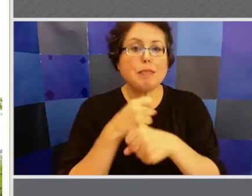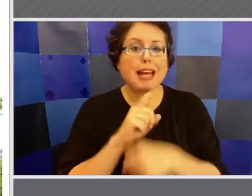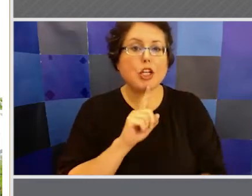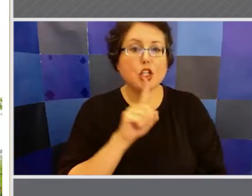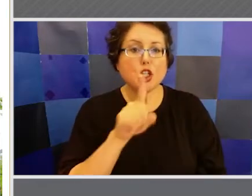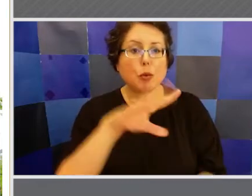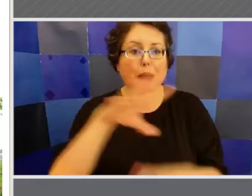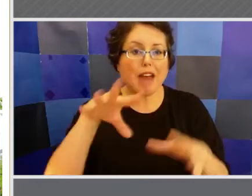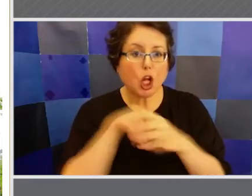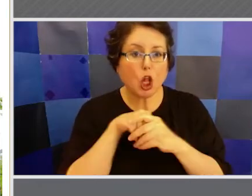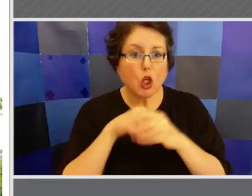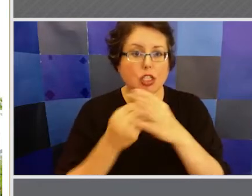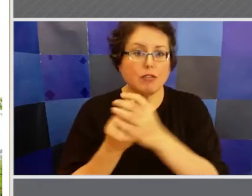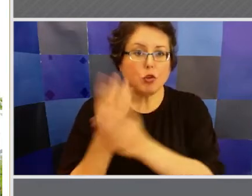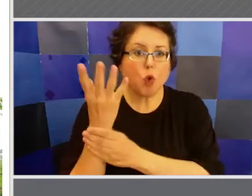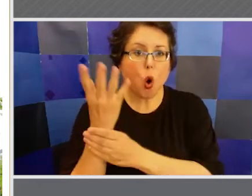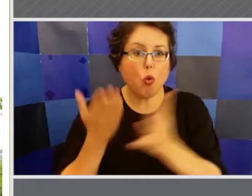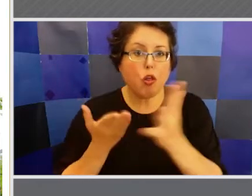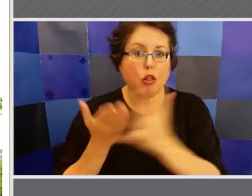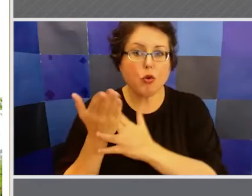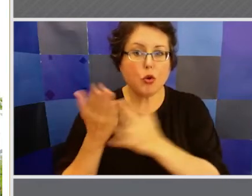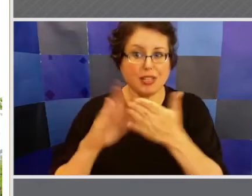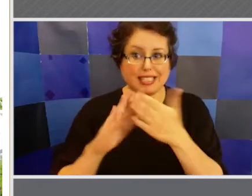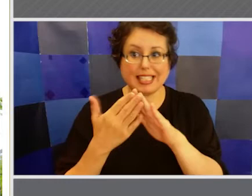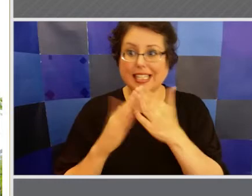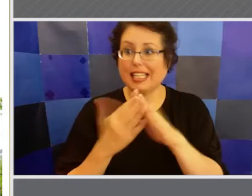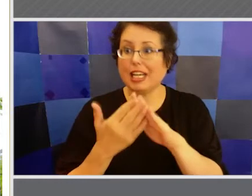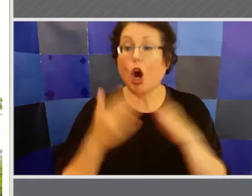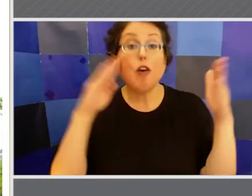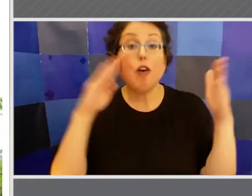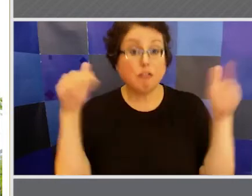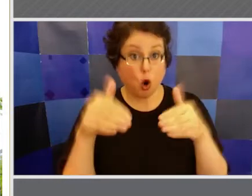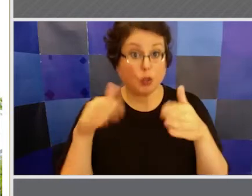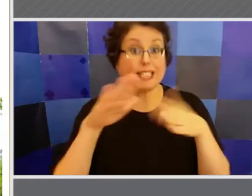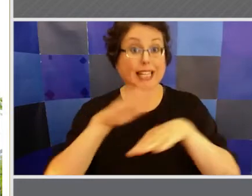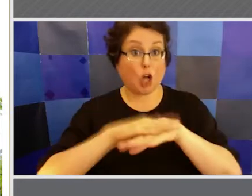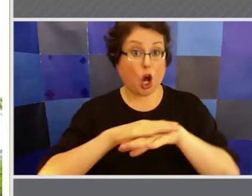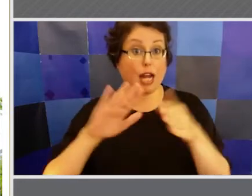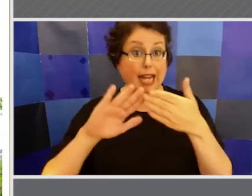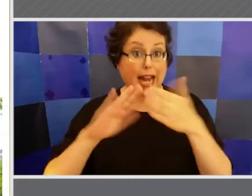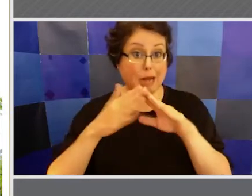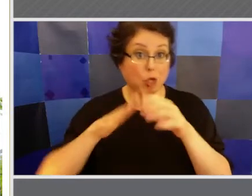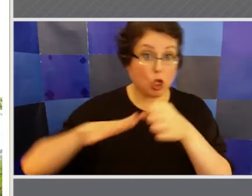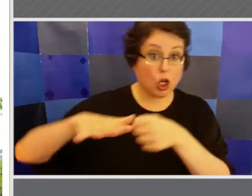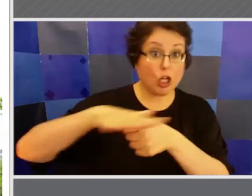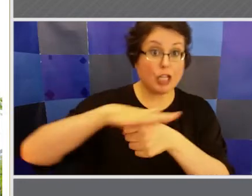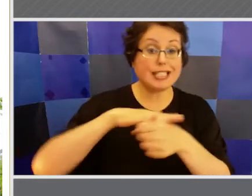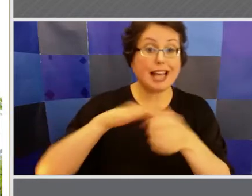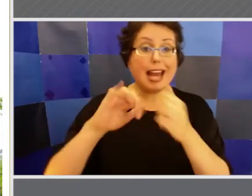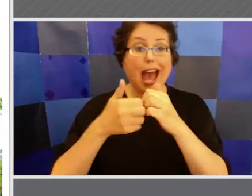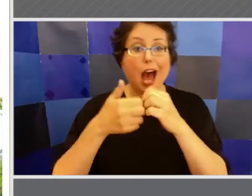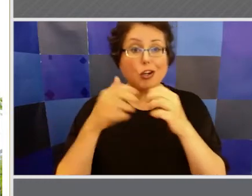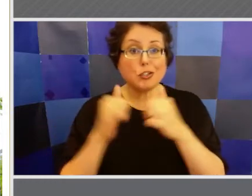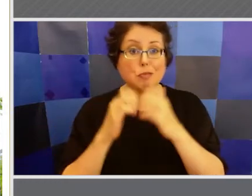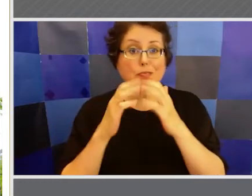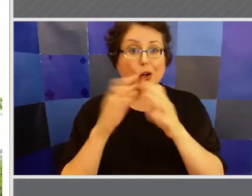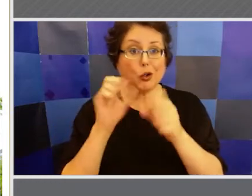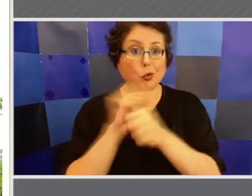across our city focusing on our neighborhoods and thinking about how we build our workforce to meet the skills of the future and the jobs that we're creating